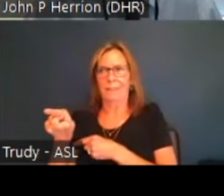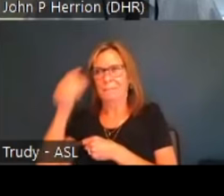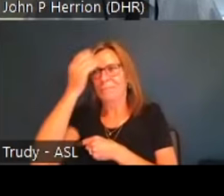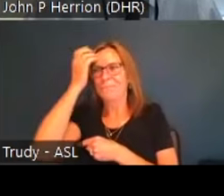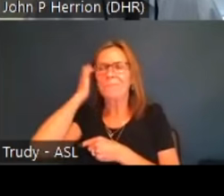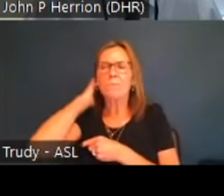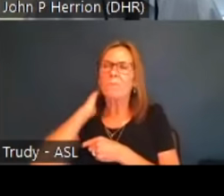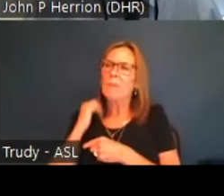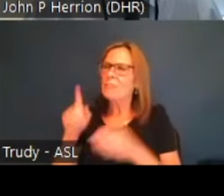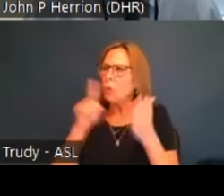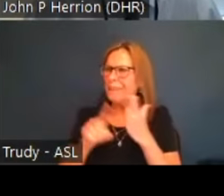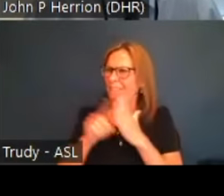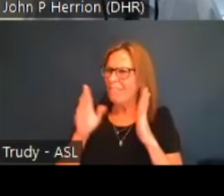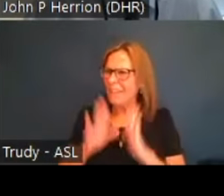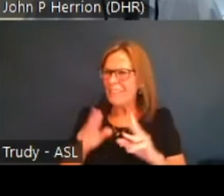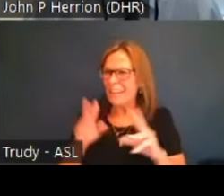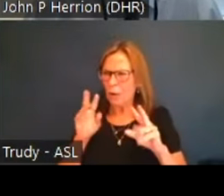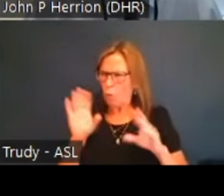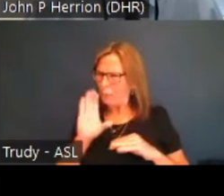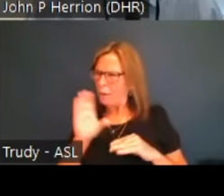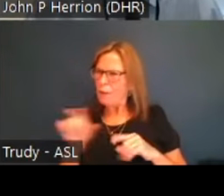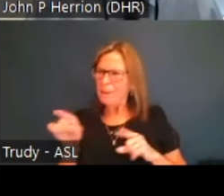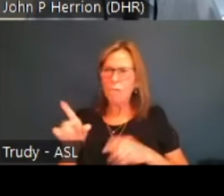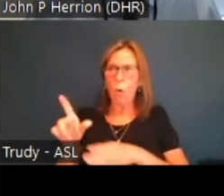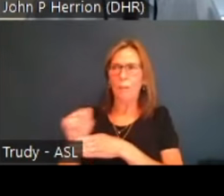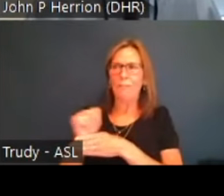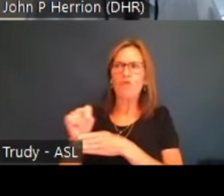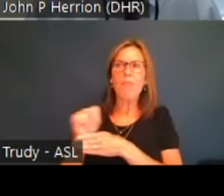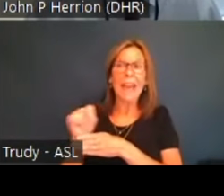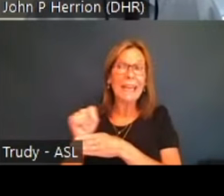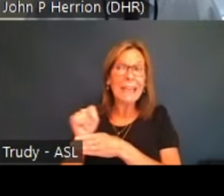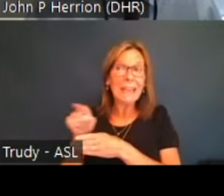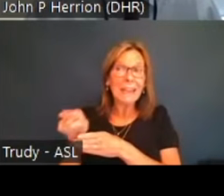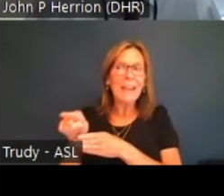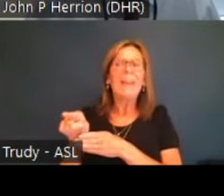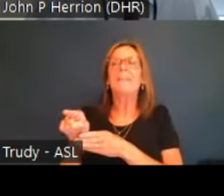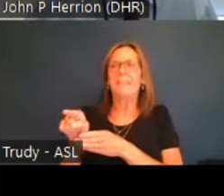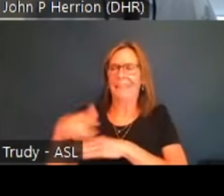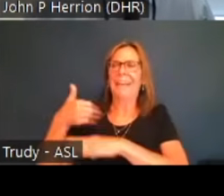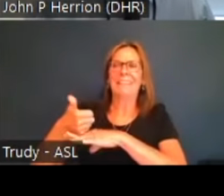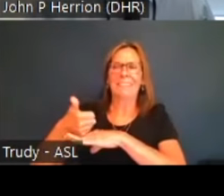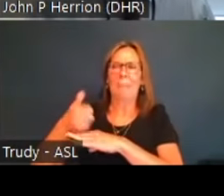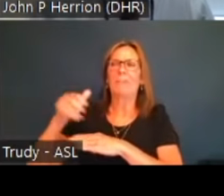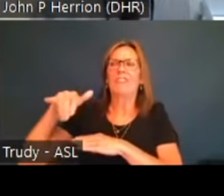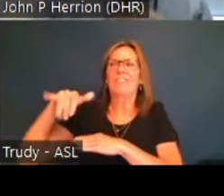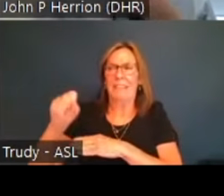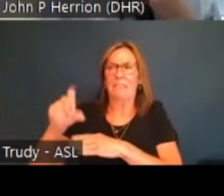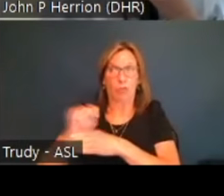animal and not an emotional support animal, So here again we're emphasizing that emotional